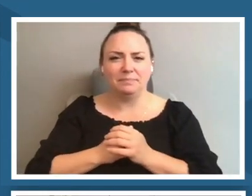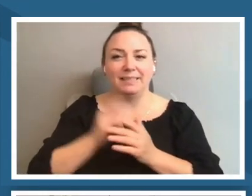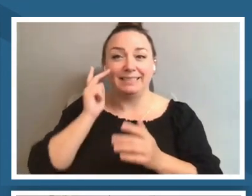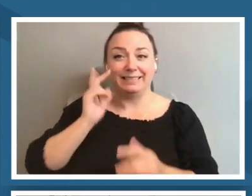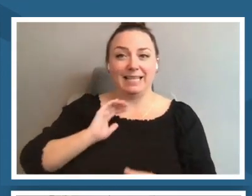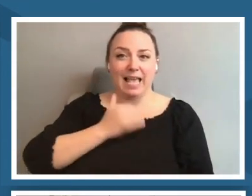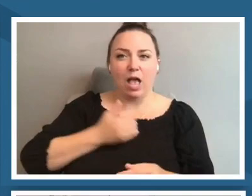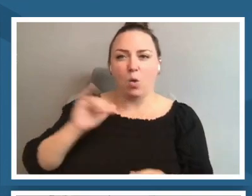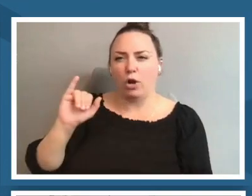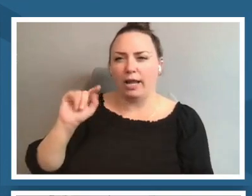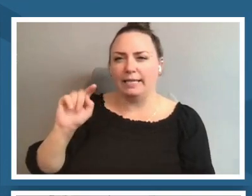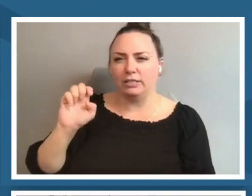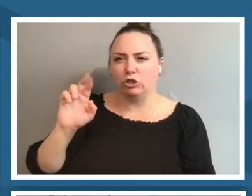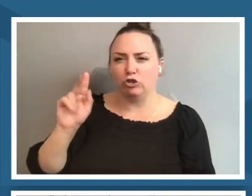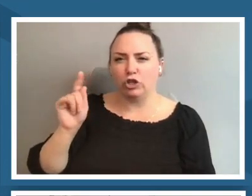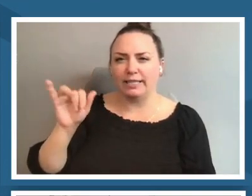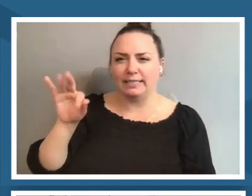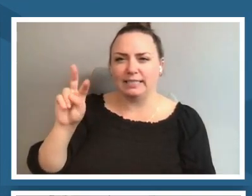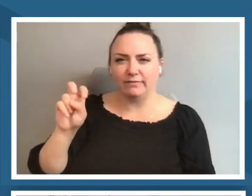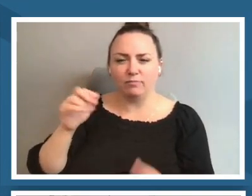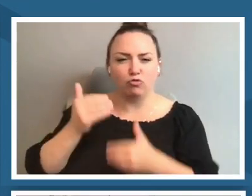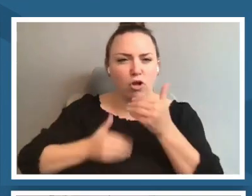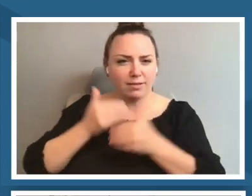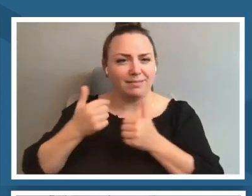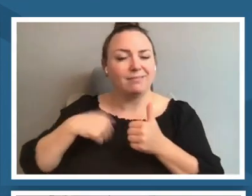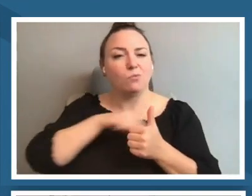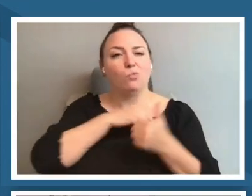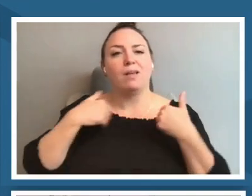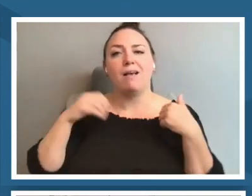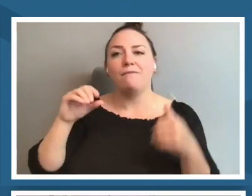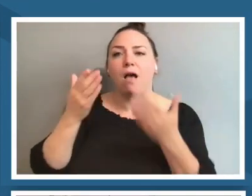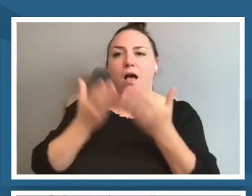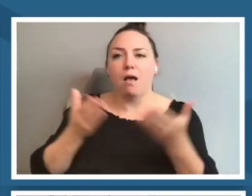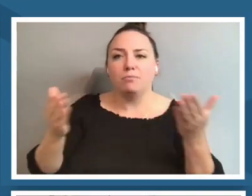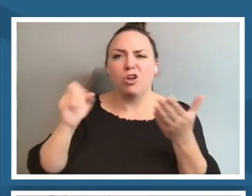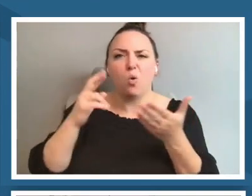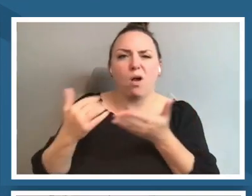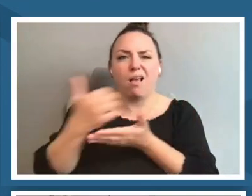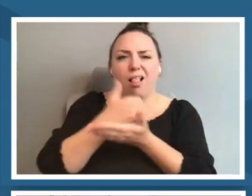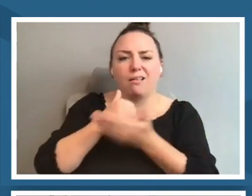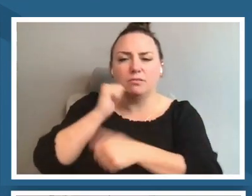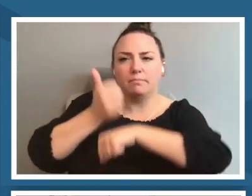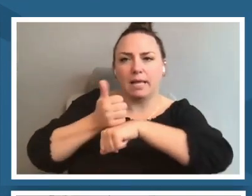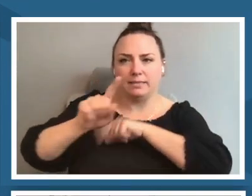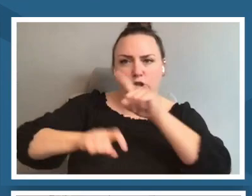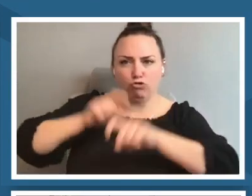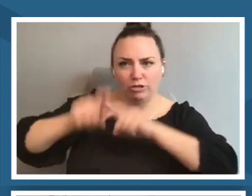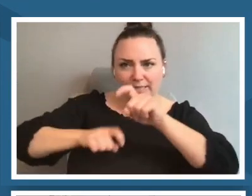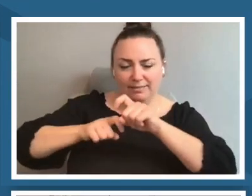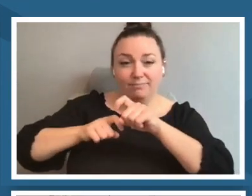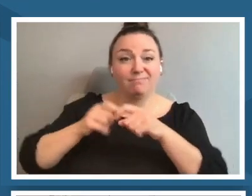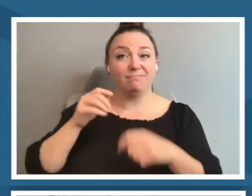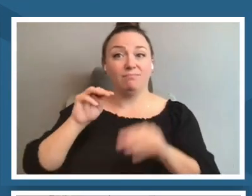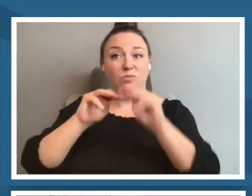um have object or collections based inquiry so at the museum we have over